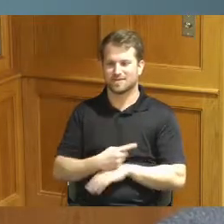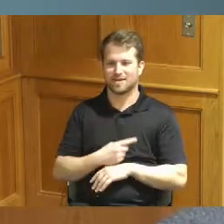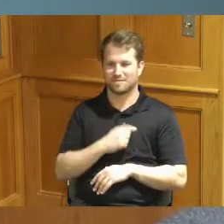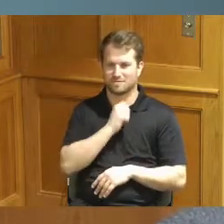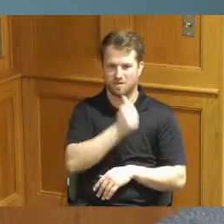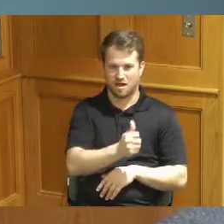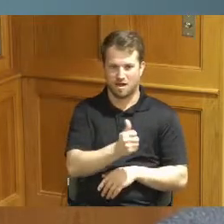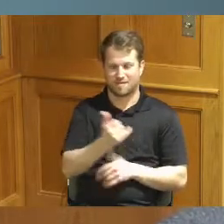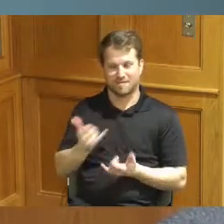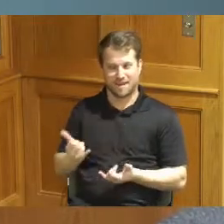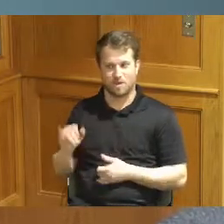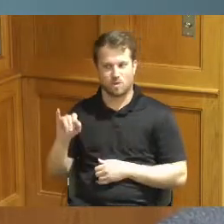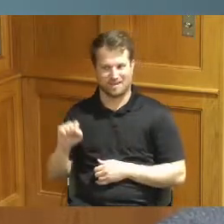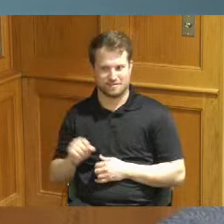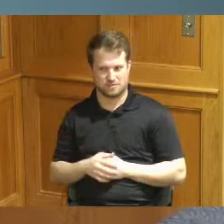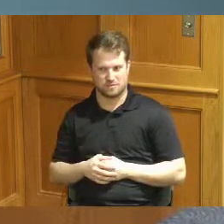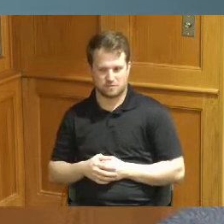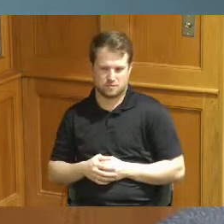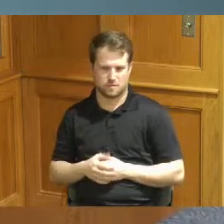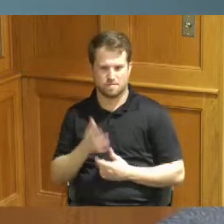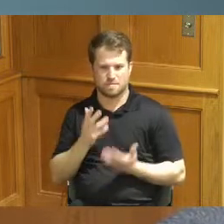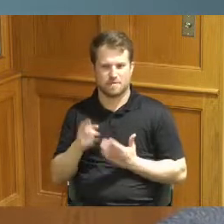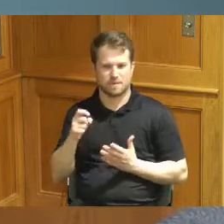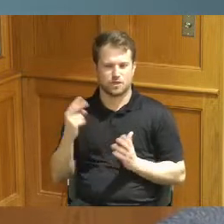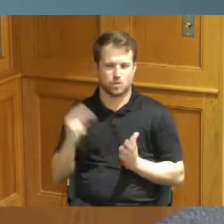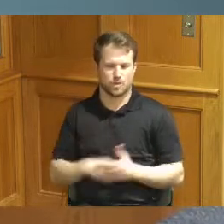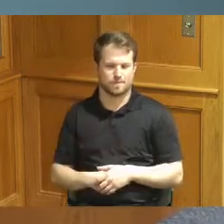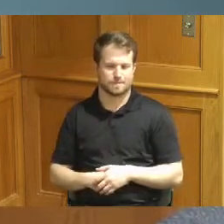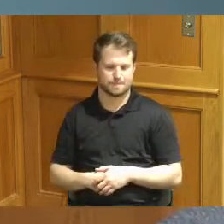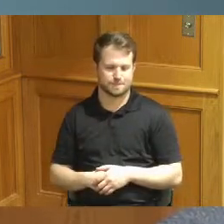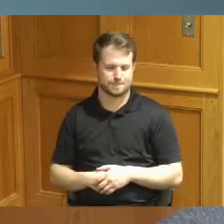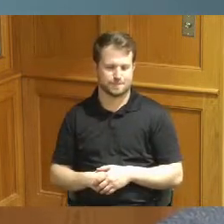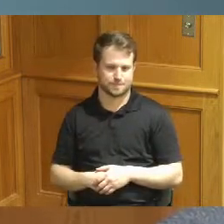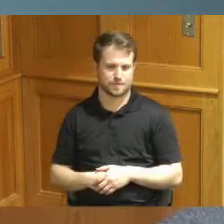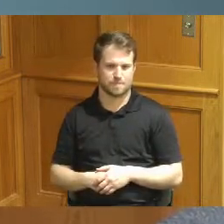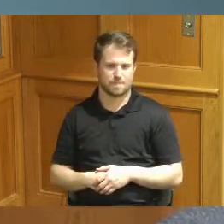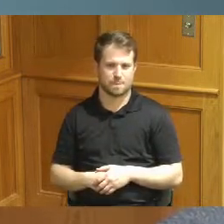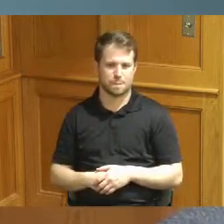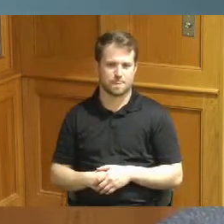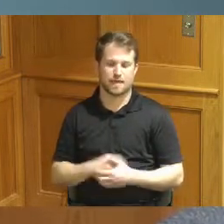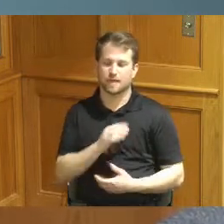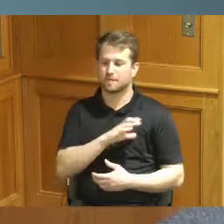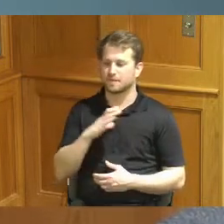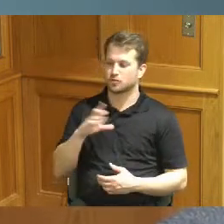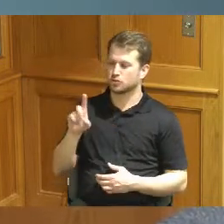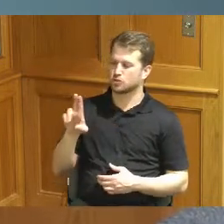the case so maybe we need to take a look at it so Commissioner Dumas I'm gonna let you close it out